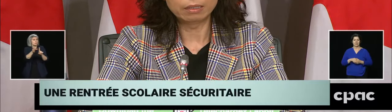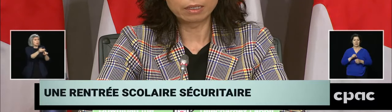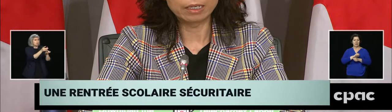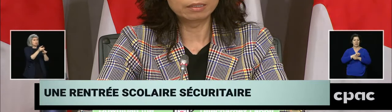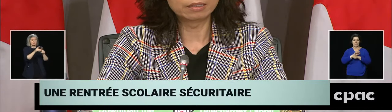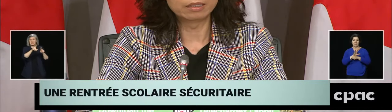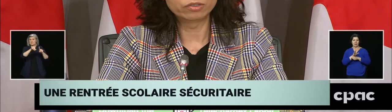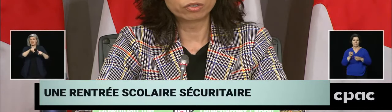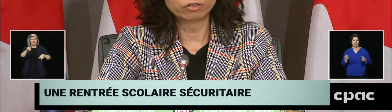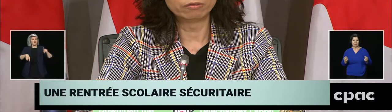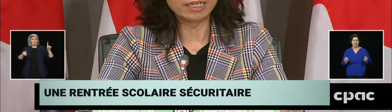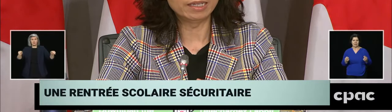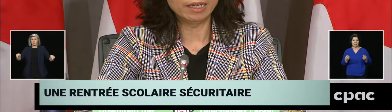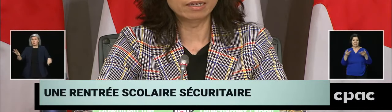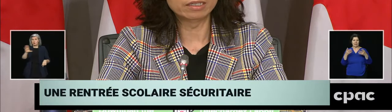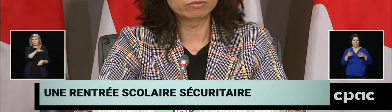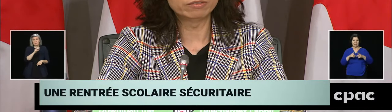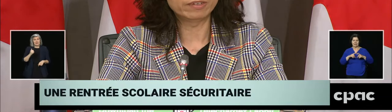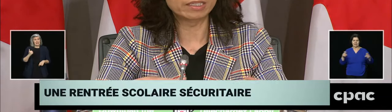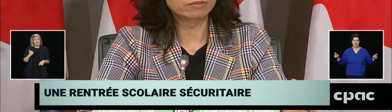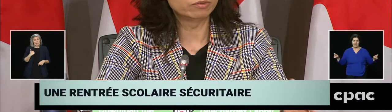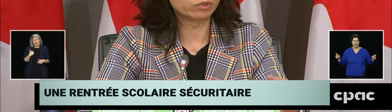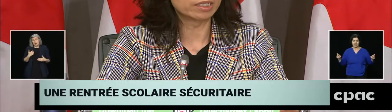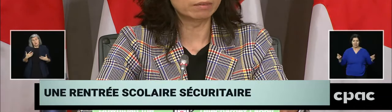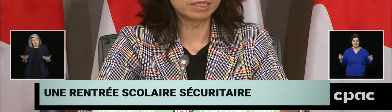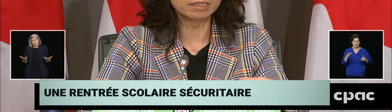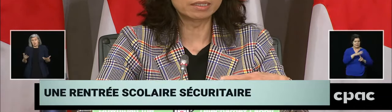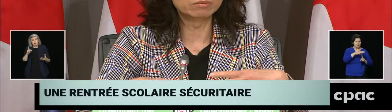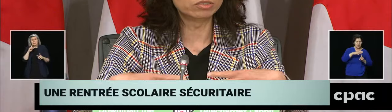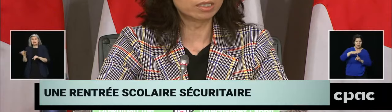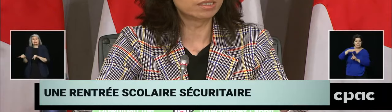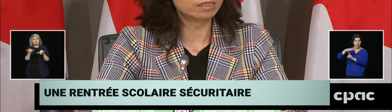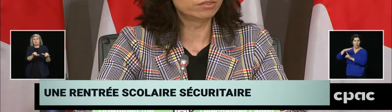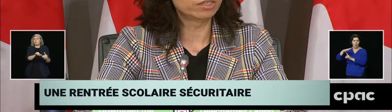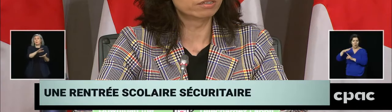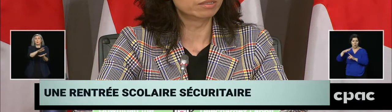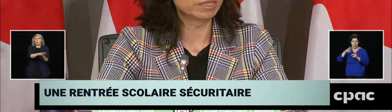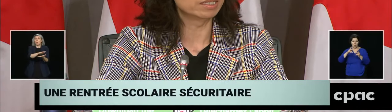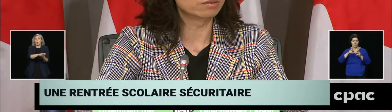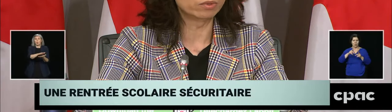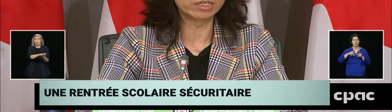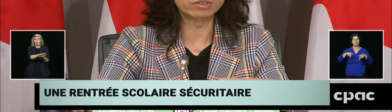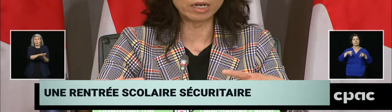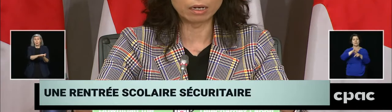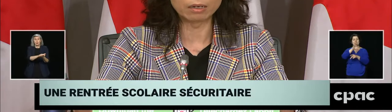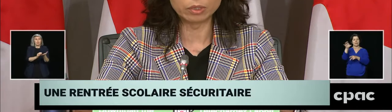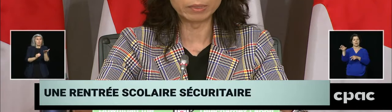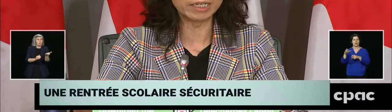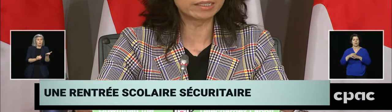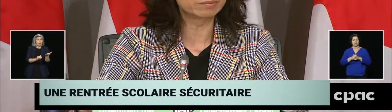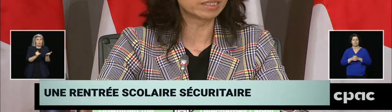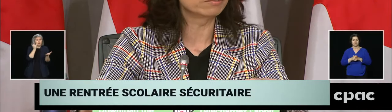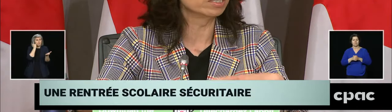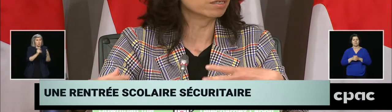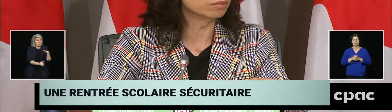REGIONAL REALITIES, SO WOULD THE GOING BACK TO SCHOOL. I THINK WHAT HAPPENS WITH CASES IN THE SCHOOL RIGHT NOW IS REFLECTIVE OF WHAT'S HAPPENING